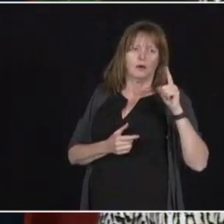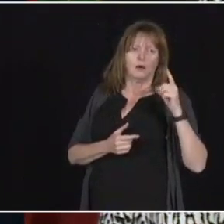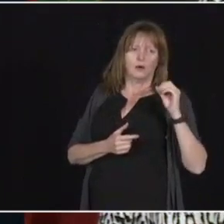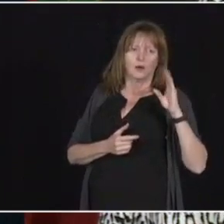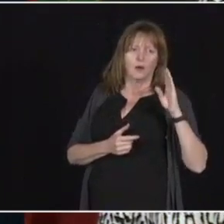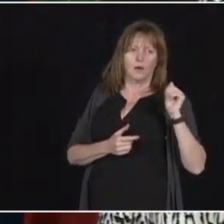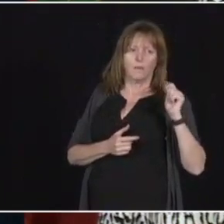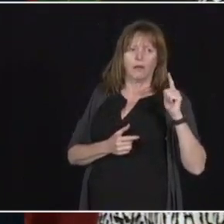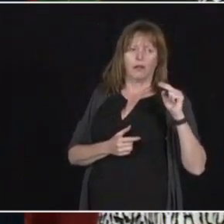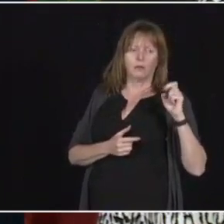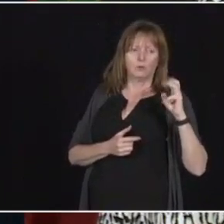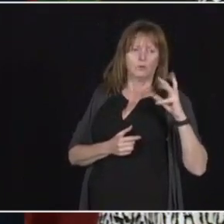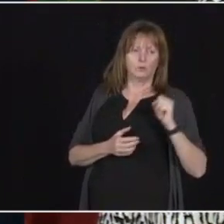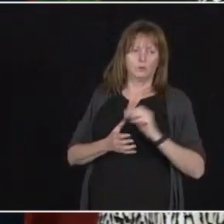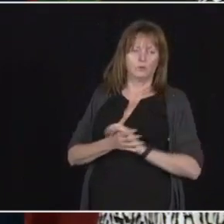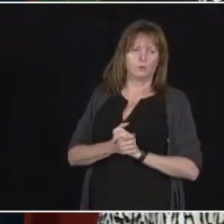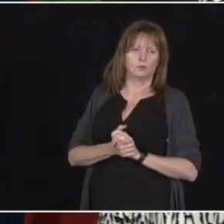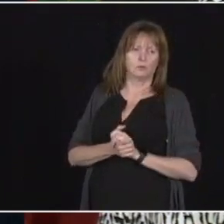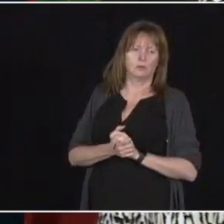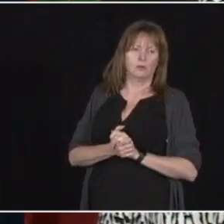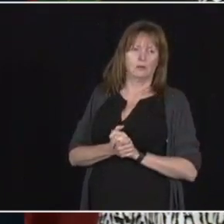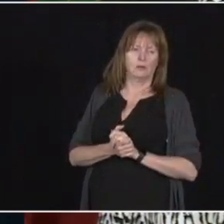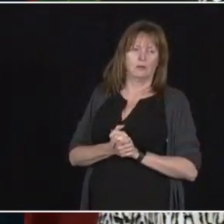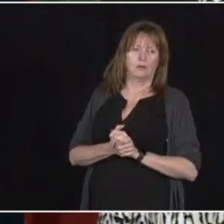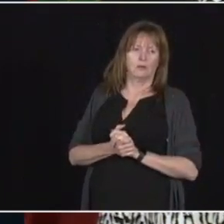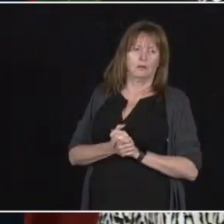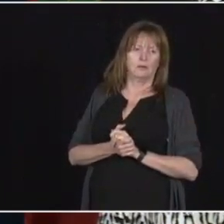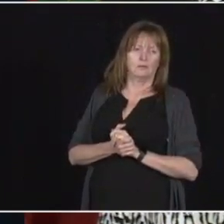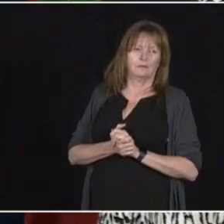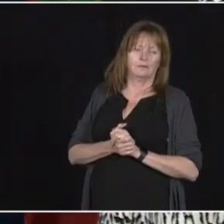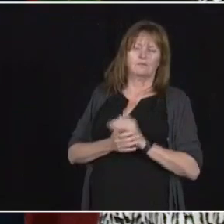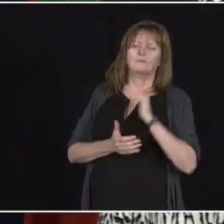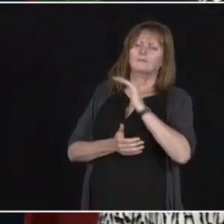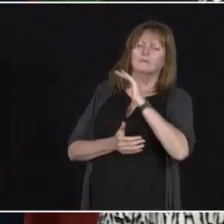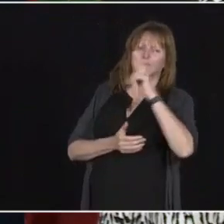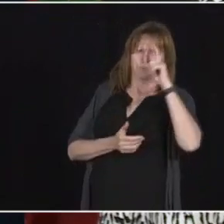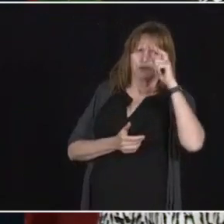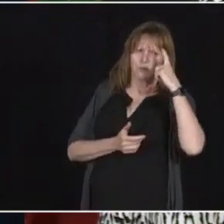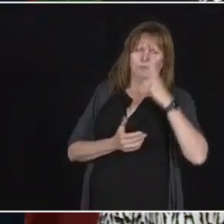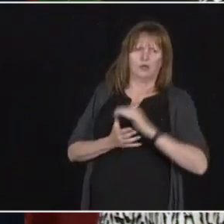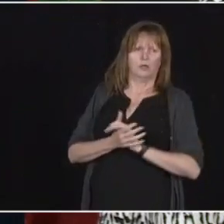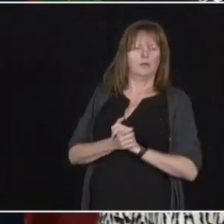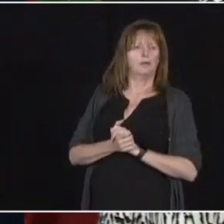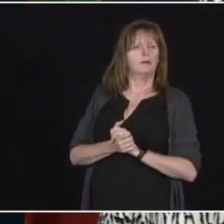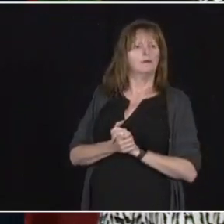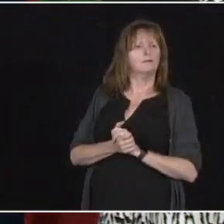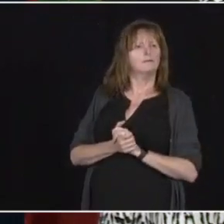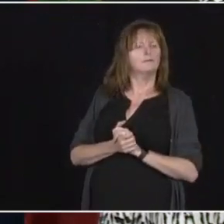Thank you. Premier, I wanted to ask you about your thoughts on the mixup between the contact tracing,